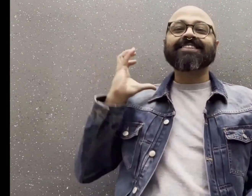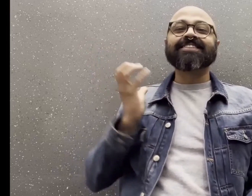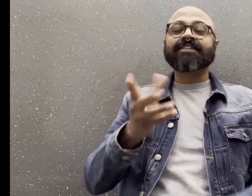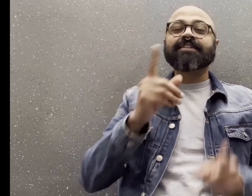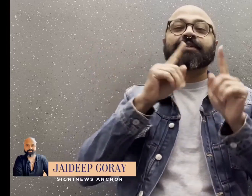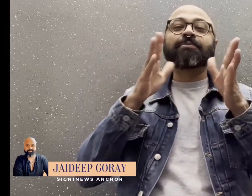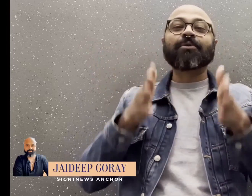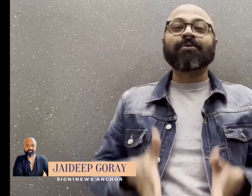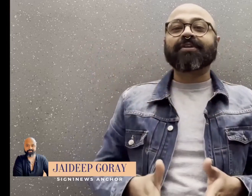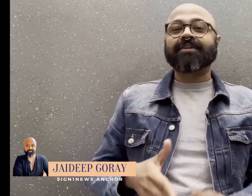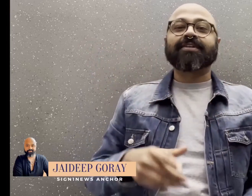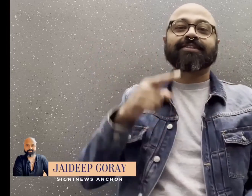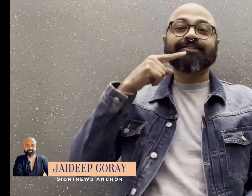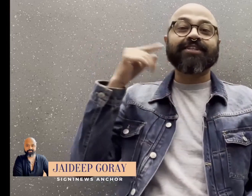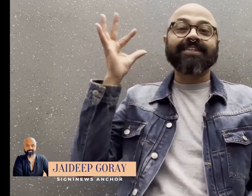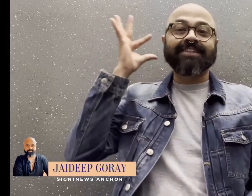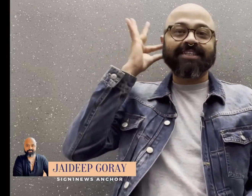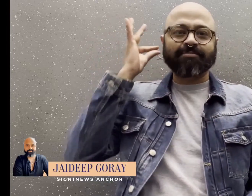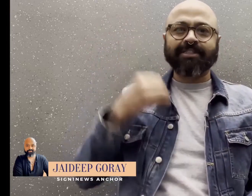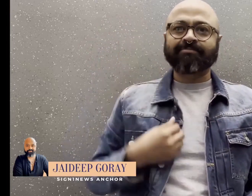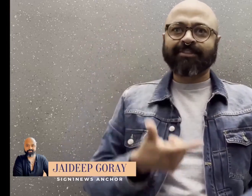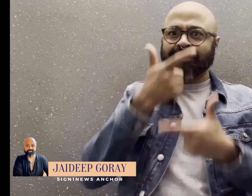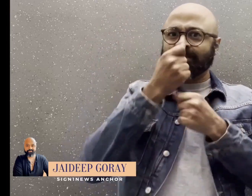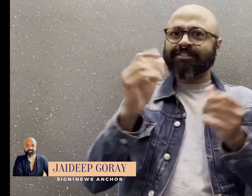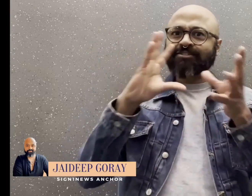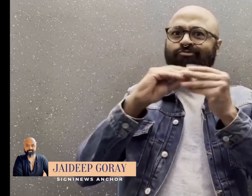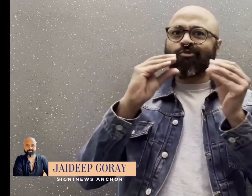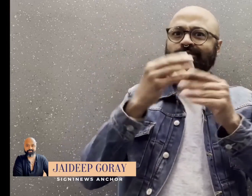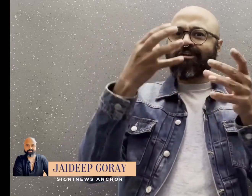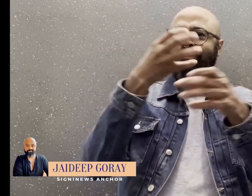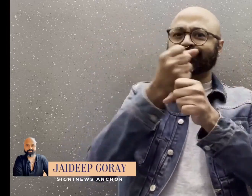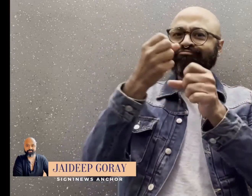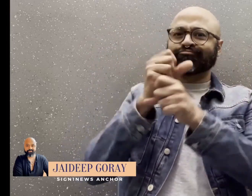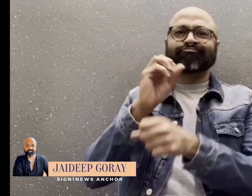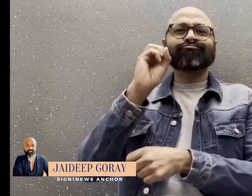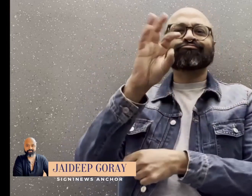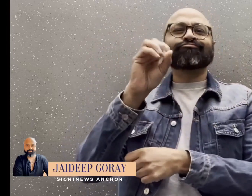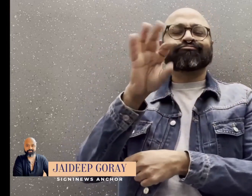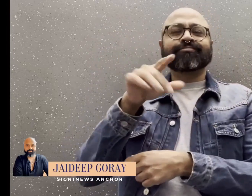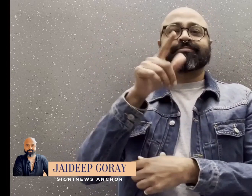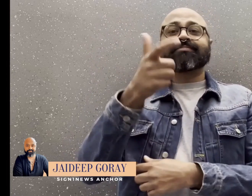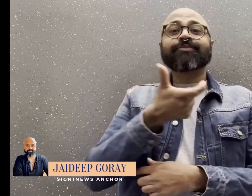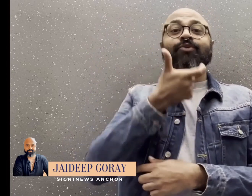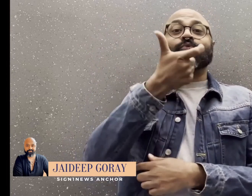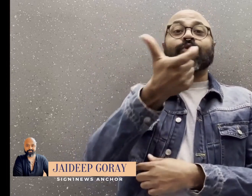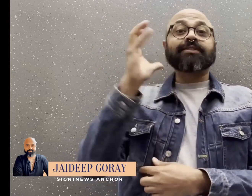I'm signed One news. Anchor Jay deep Gorey. Here's a quick look at the top trending stories making headlines today.